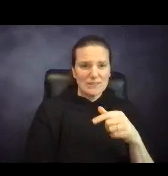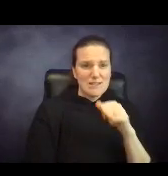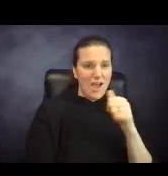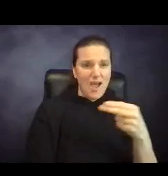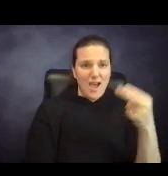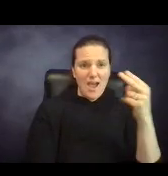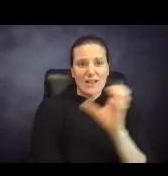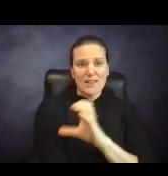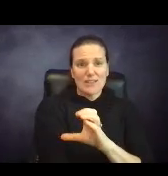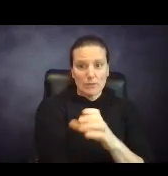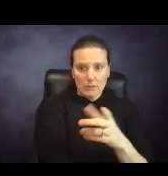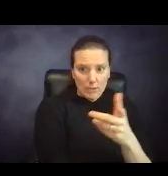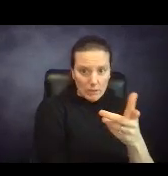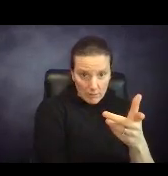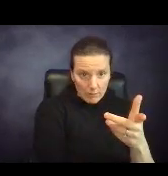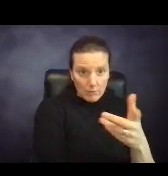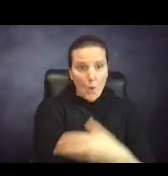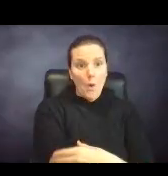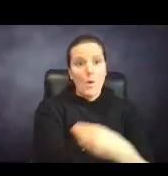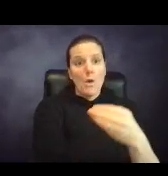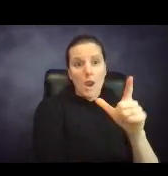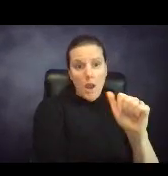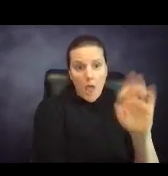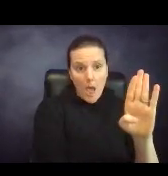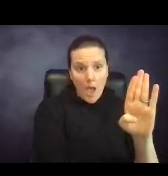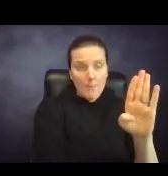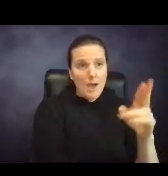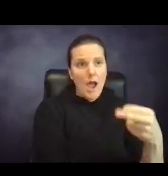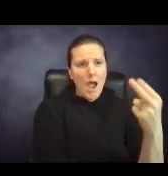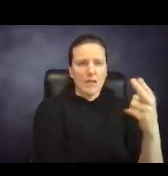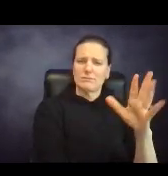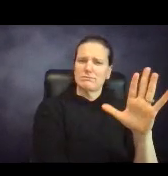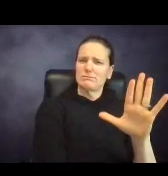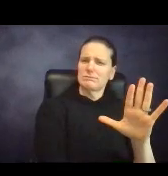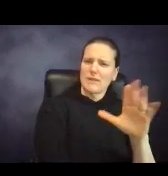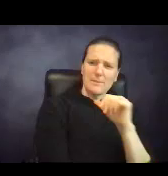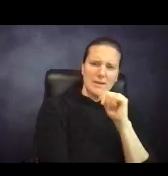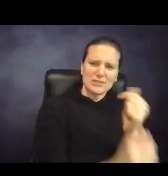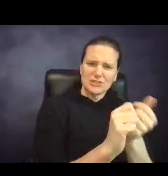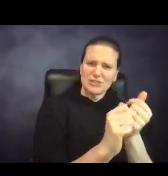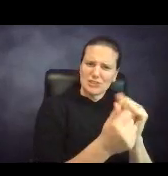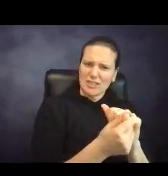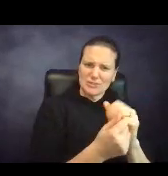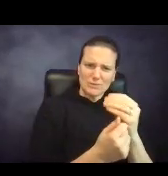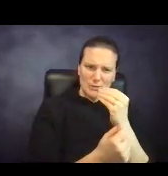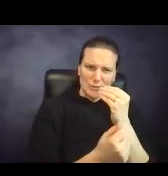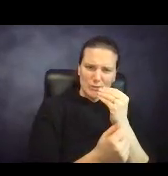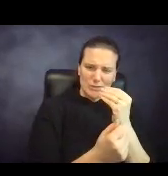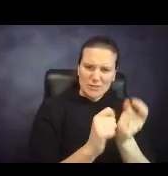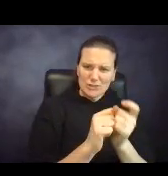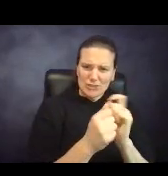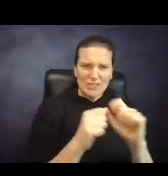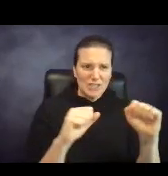and all of a sudden you go and get your labs done and you have high cholesterol like, wait a second, I didn't change anything about my diet, I didn't change anything about my exercise.